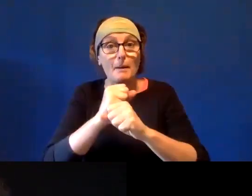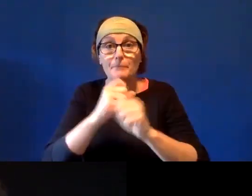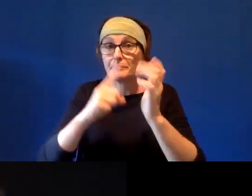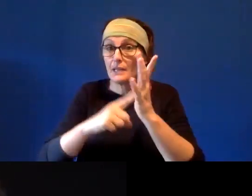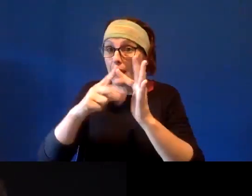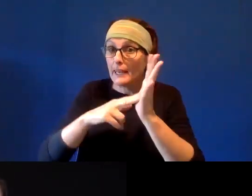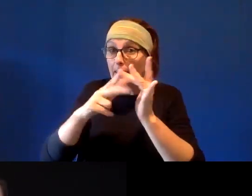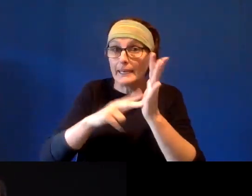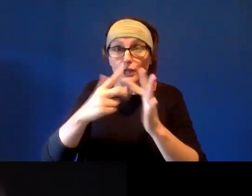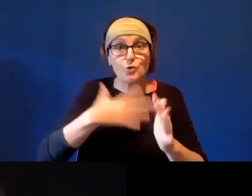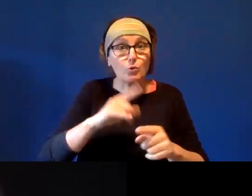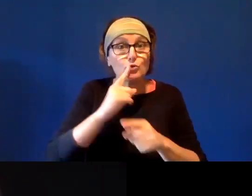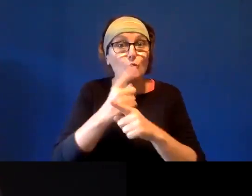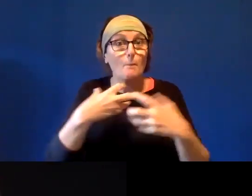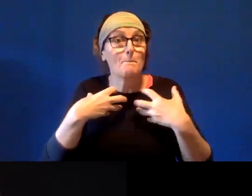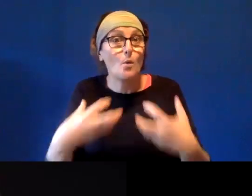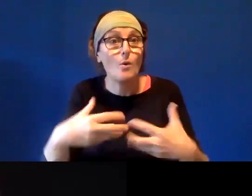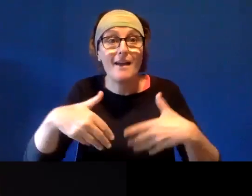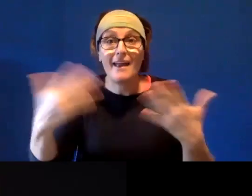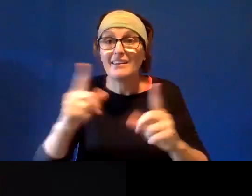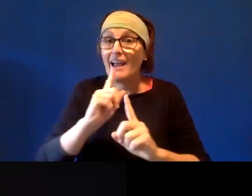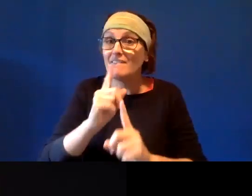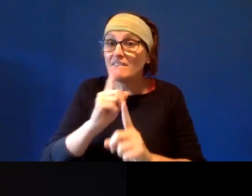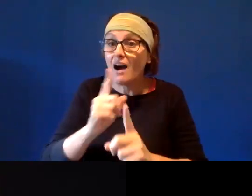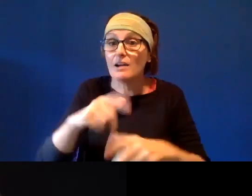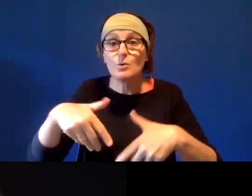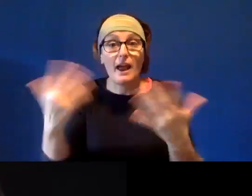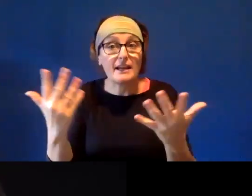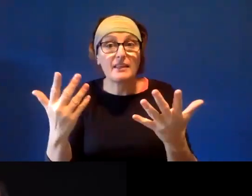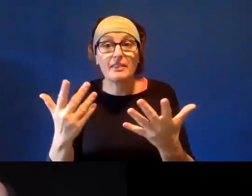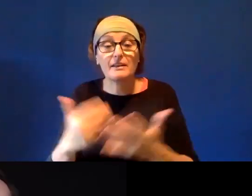to cover, any advice or any final thoughts that you want to leave us